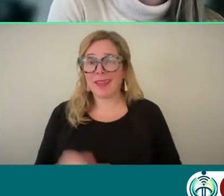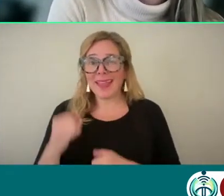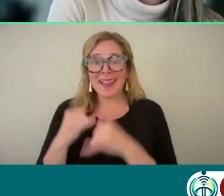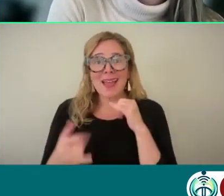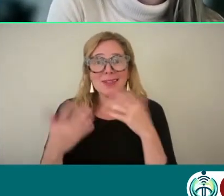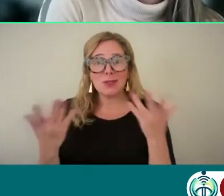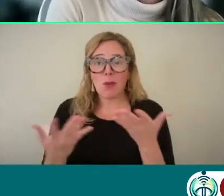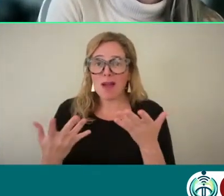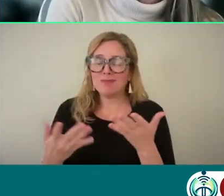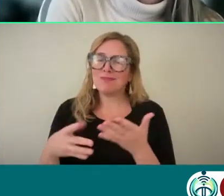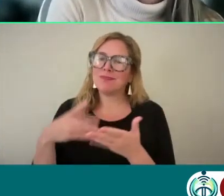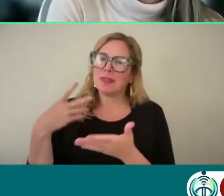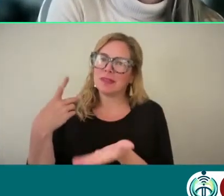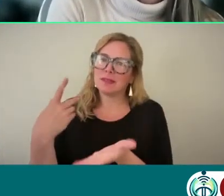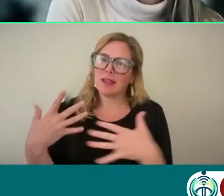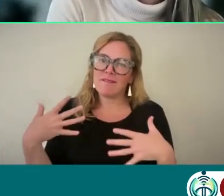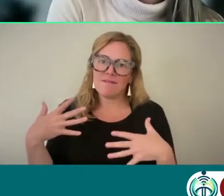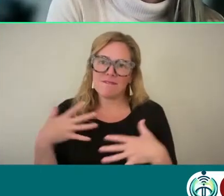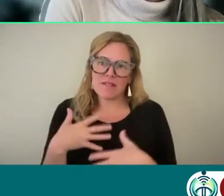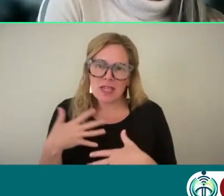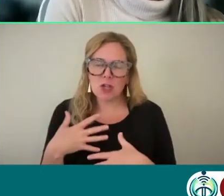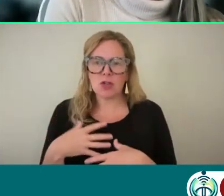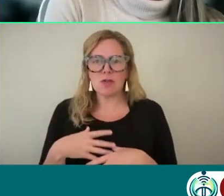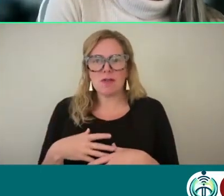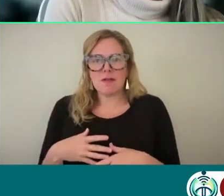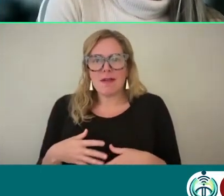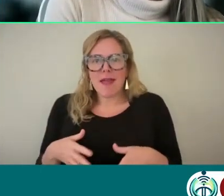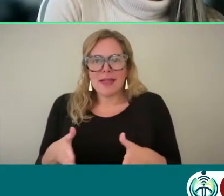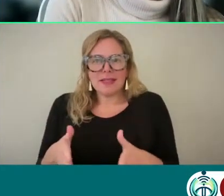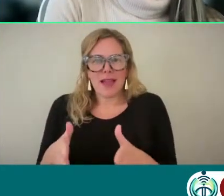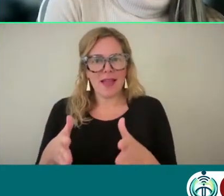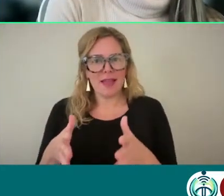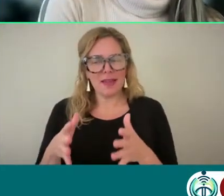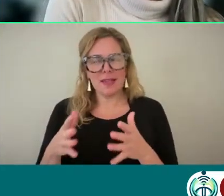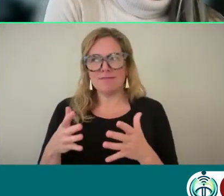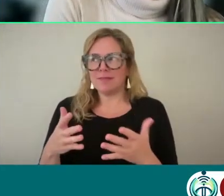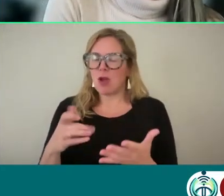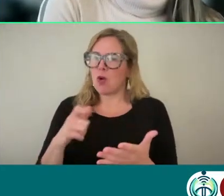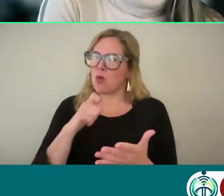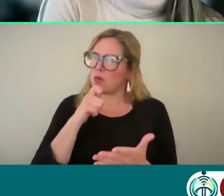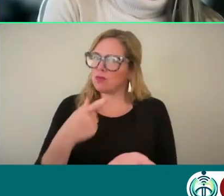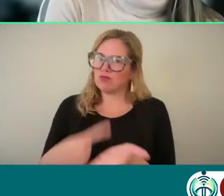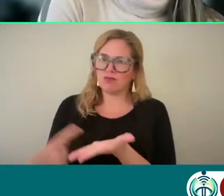it's something that's not spoken enough about. But there is a large amount of courage that it